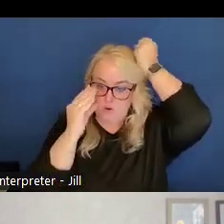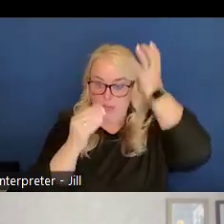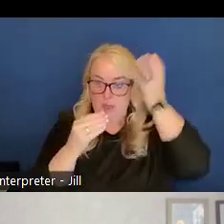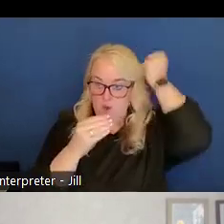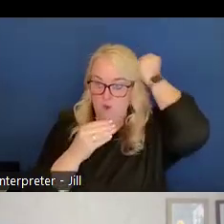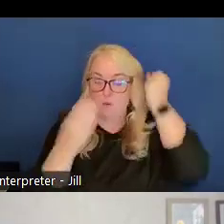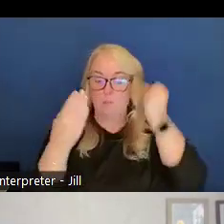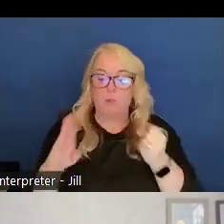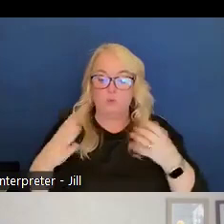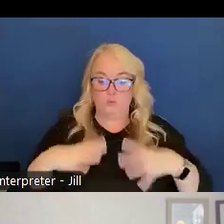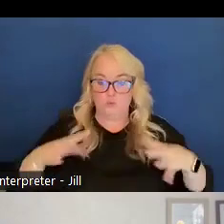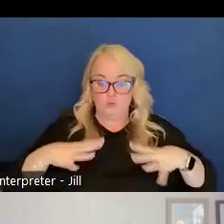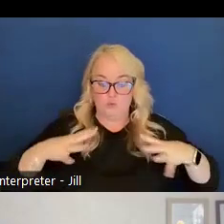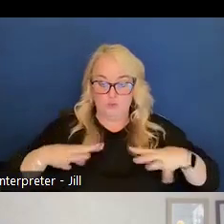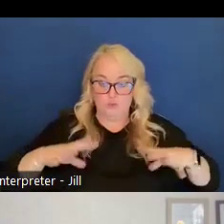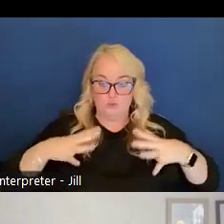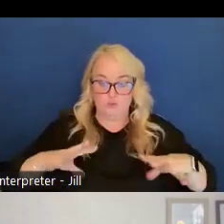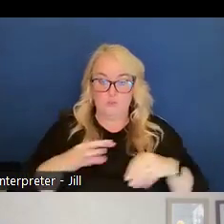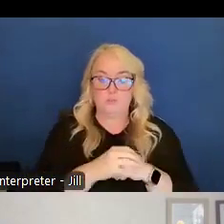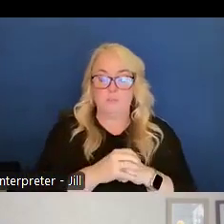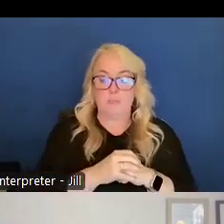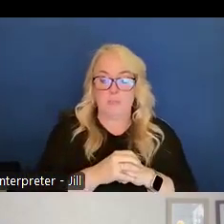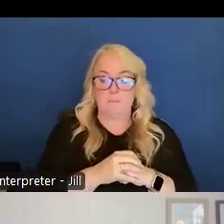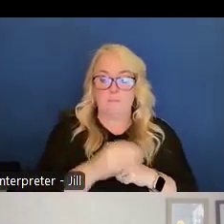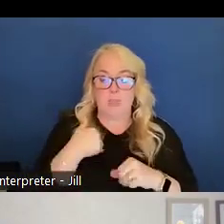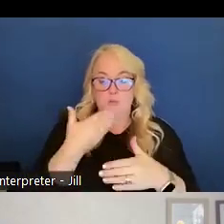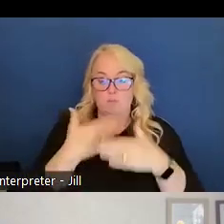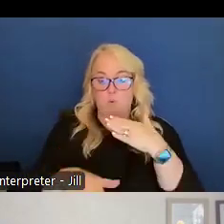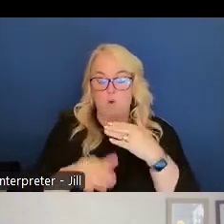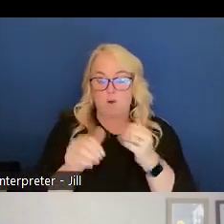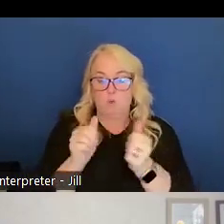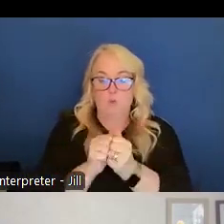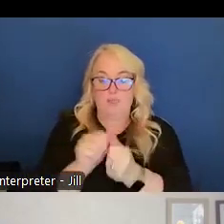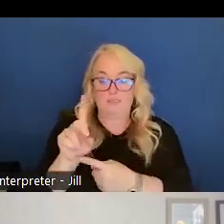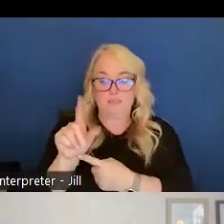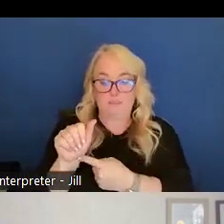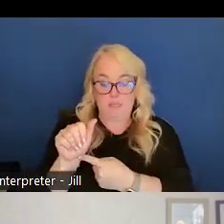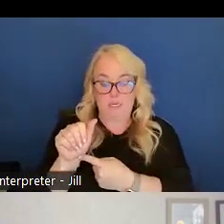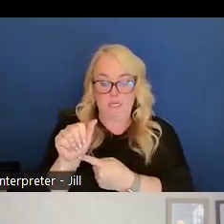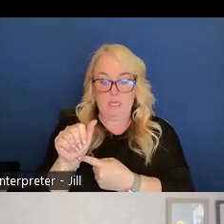colored shirt on, I was born with a disability, and in my